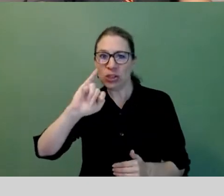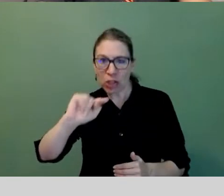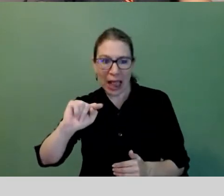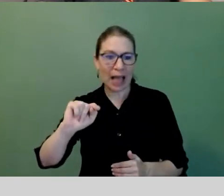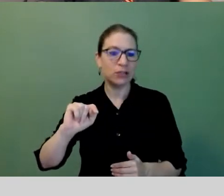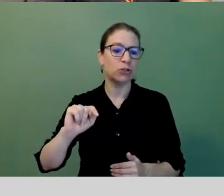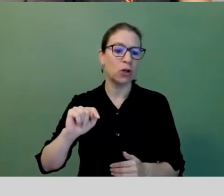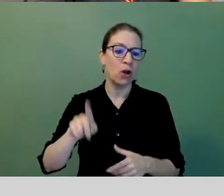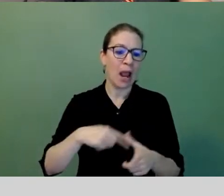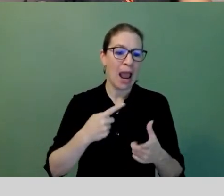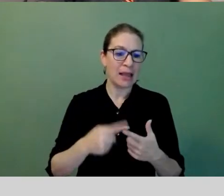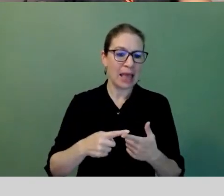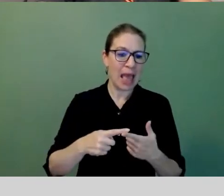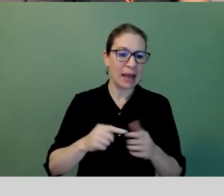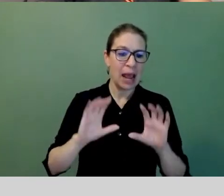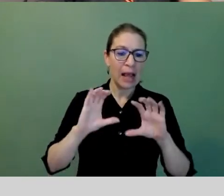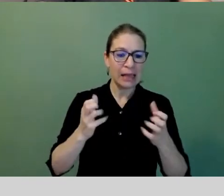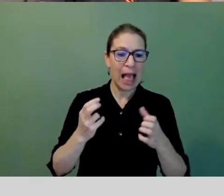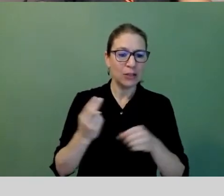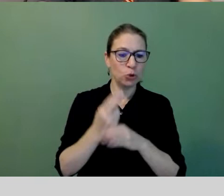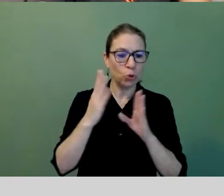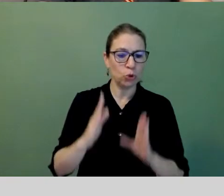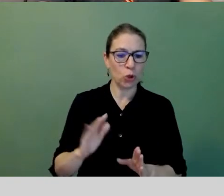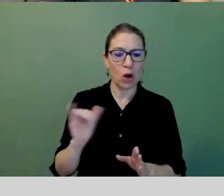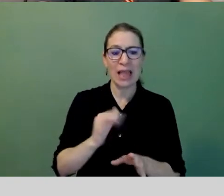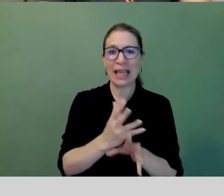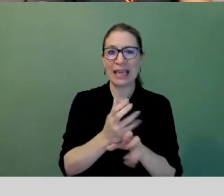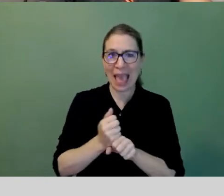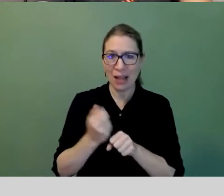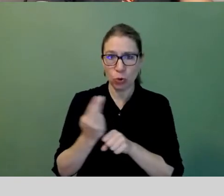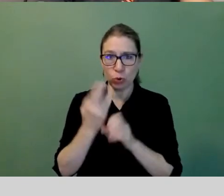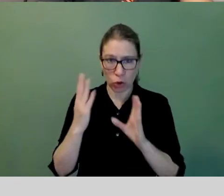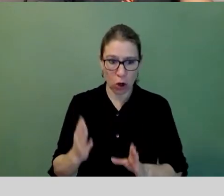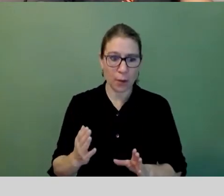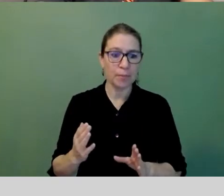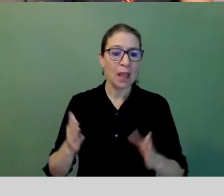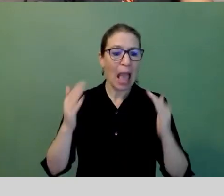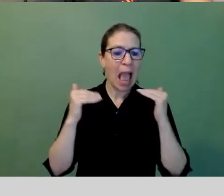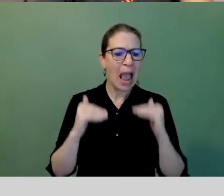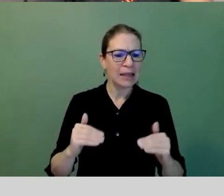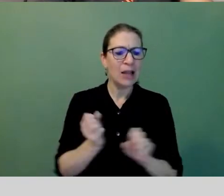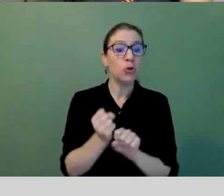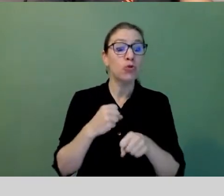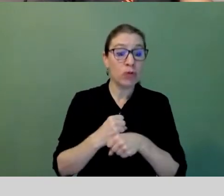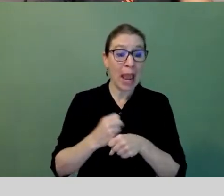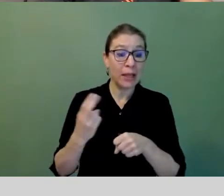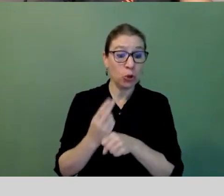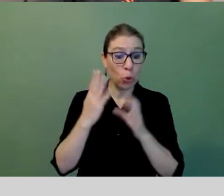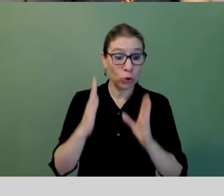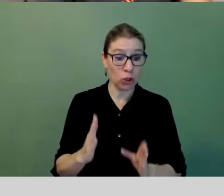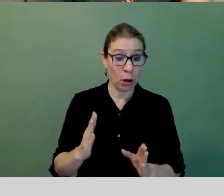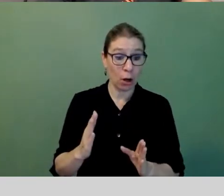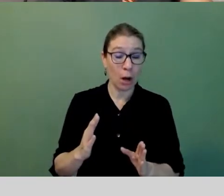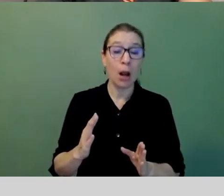and two methods, class methods, add user and get user. And also a create user method.